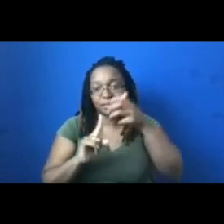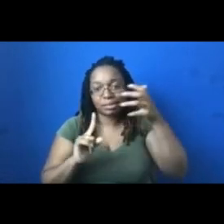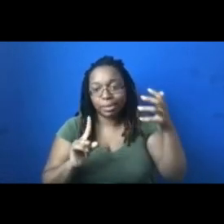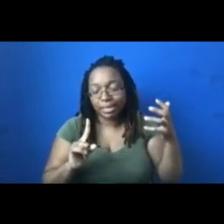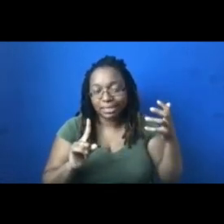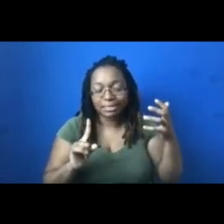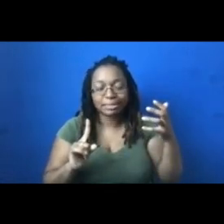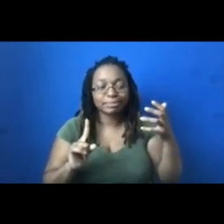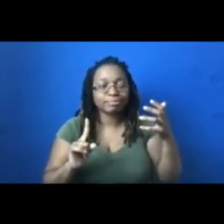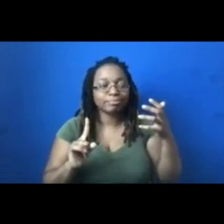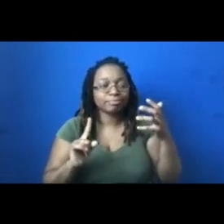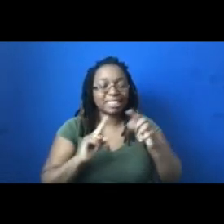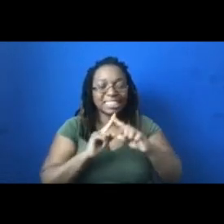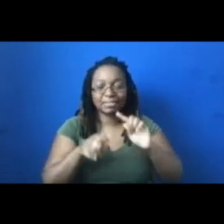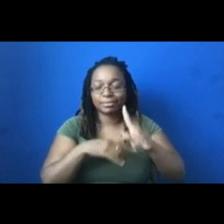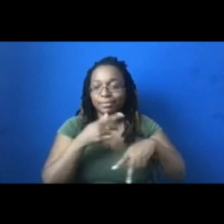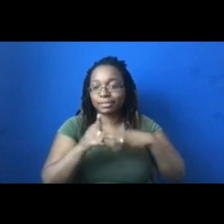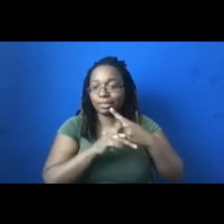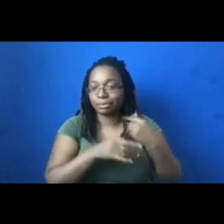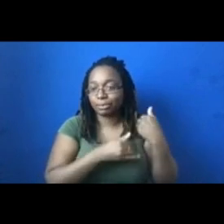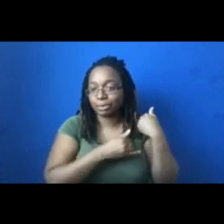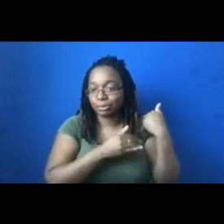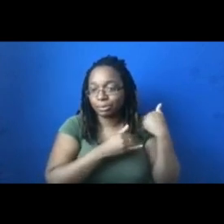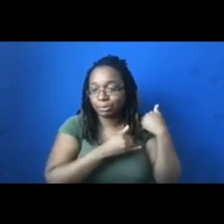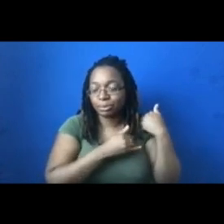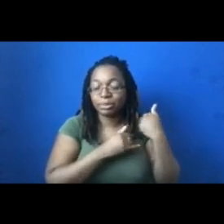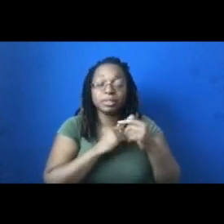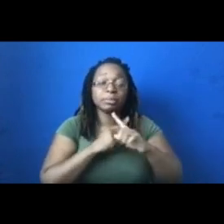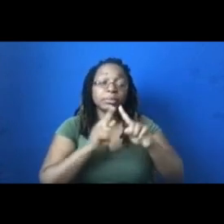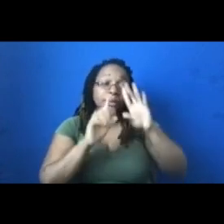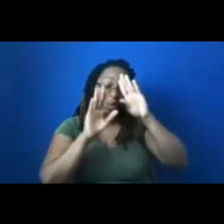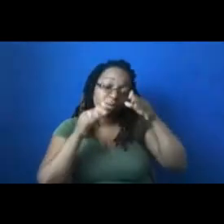responsibilities focused on climate resilience, and also has